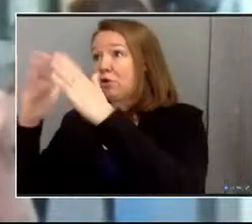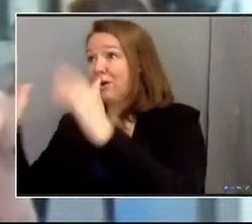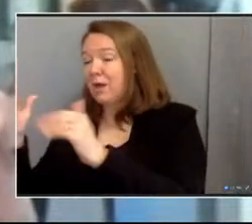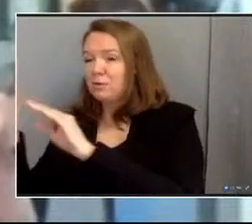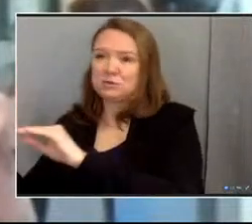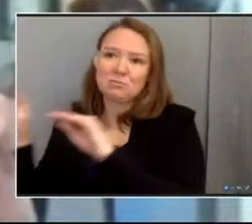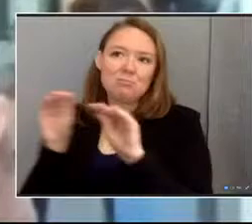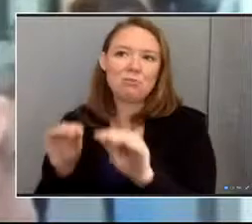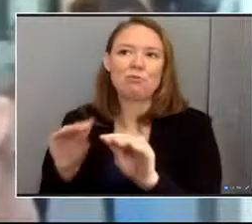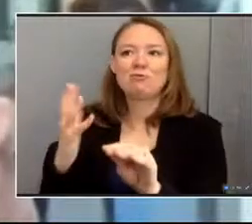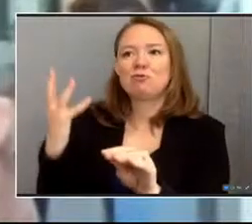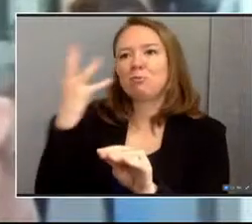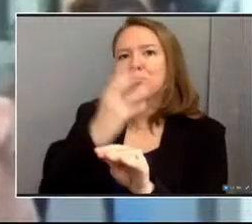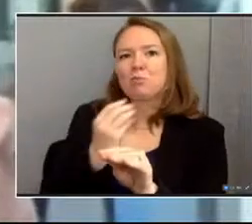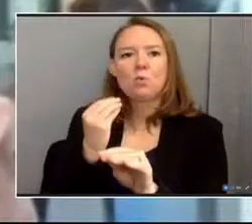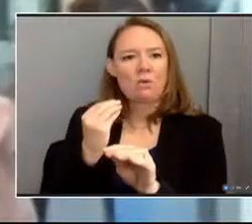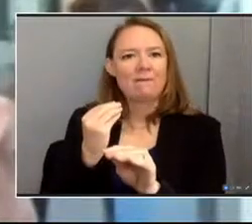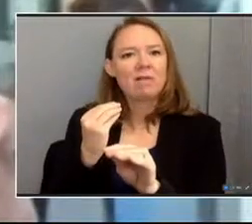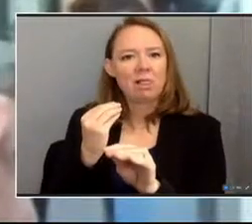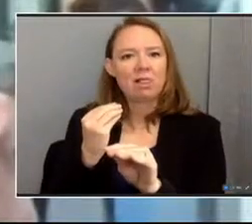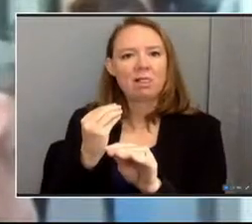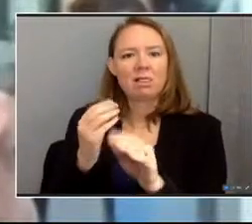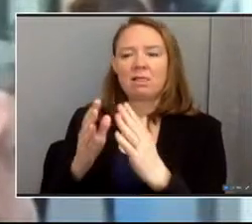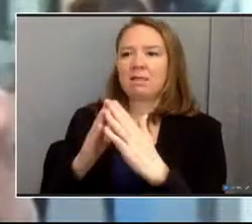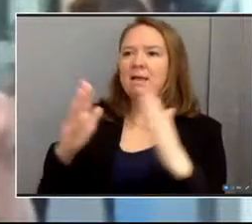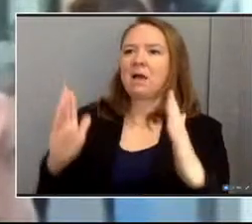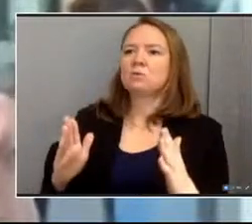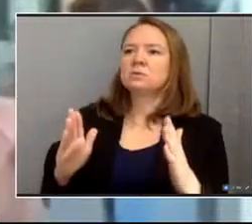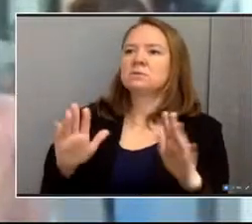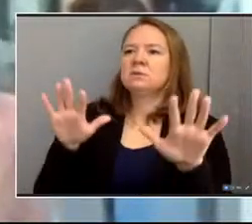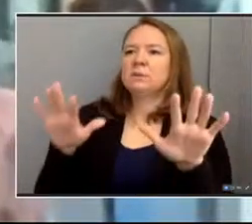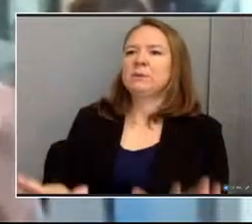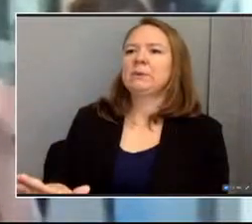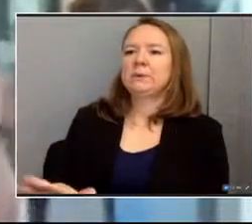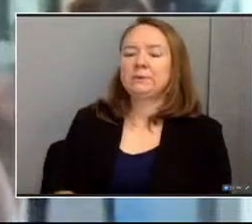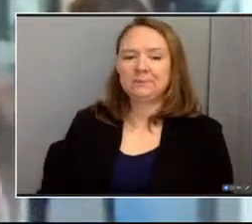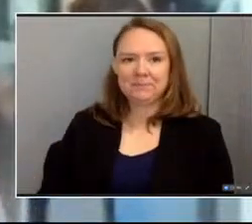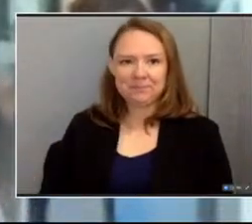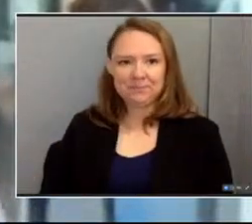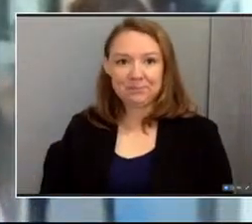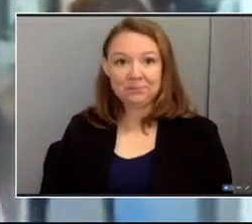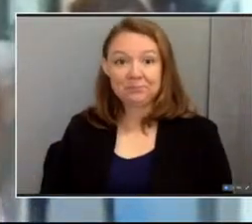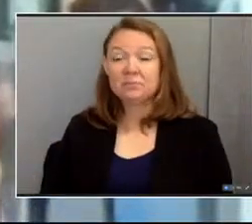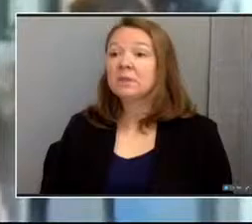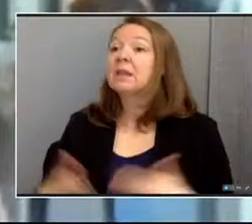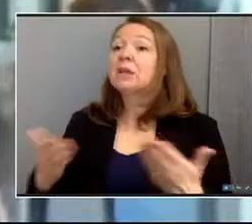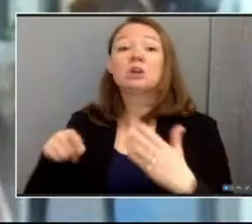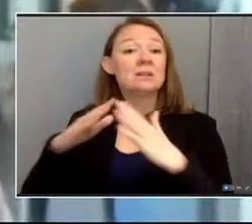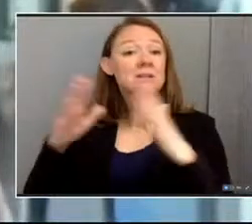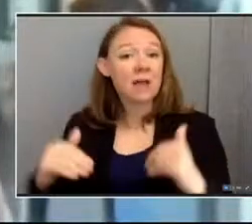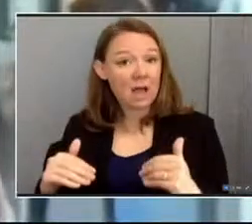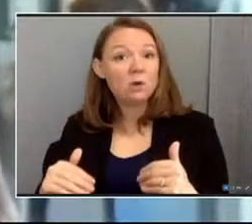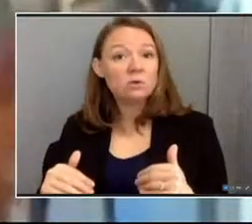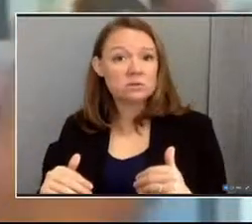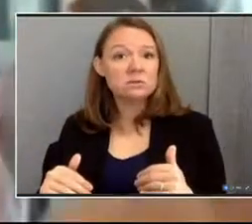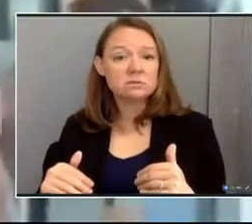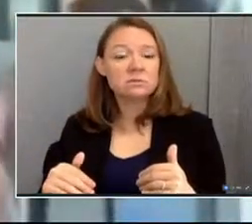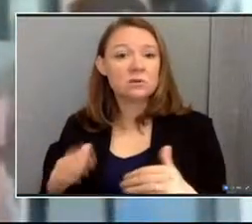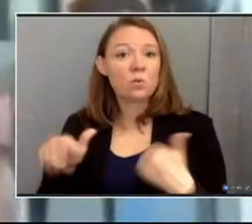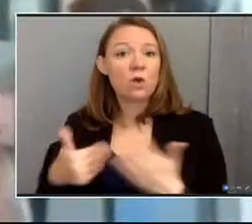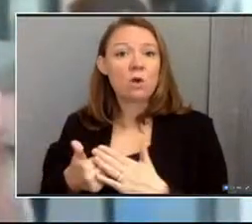sanctuary of a place. Once we were getting settled in the house I figured that I saw other young